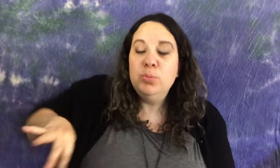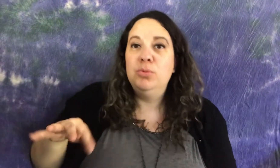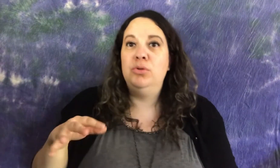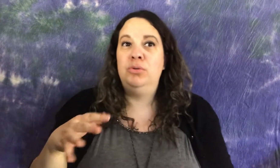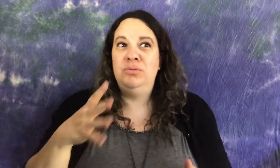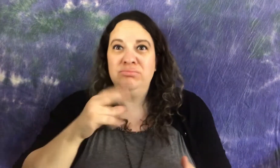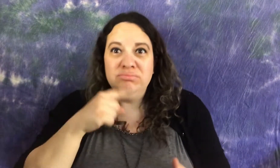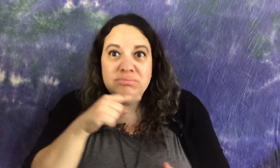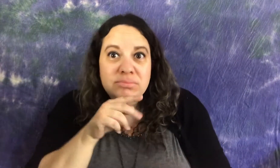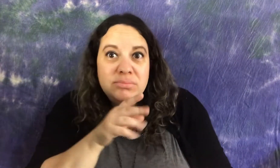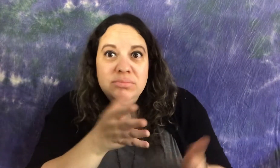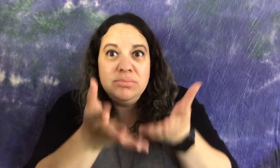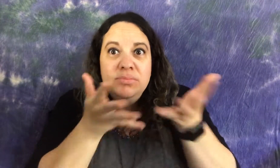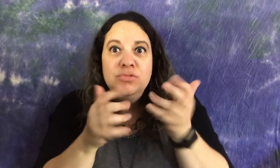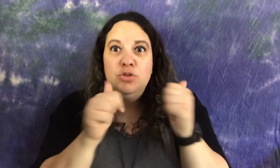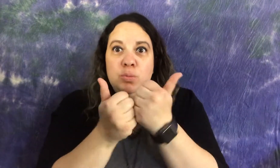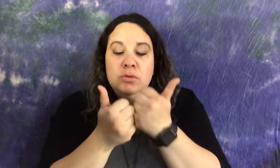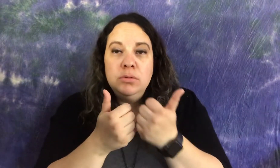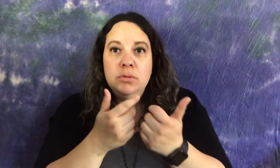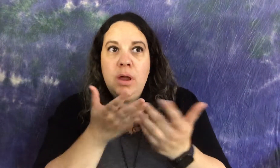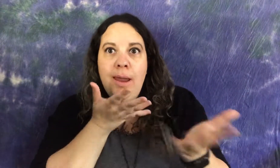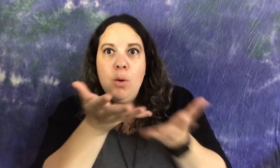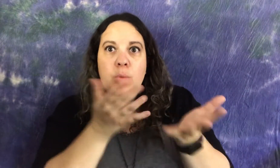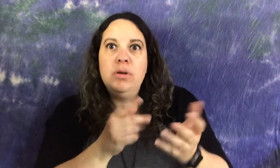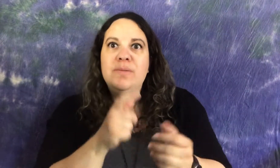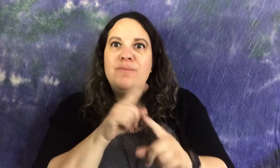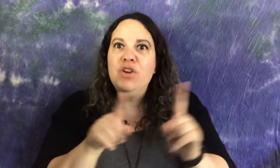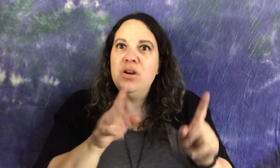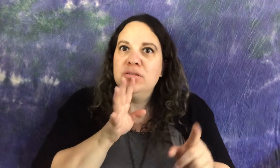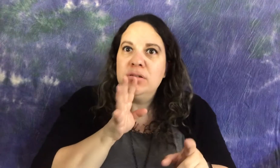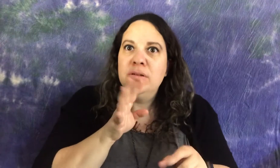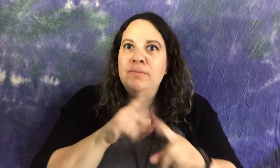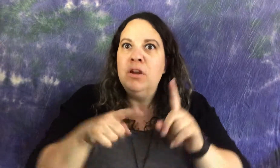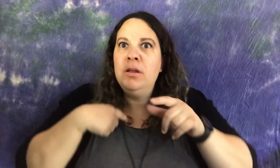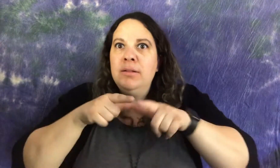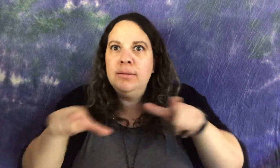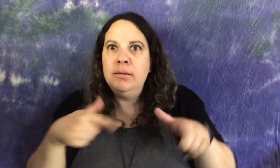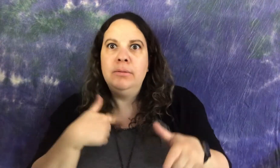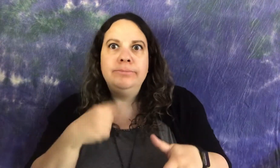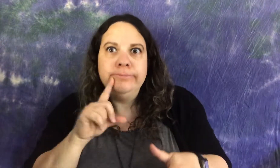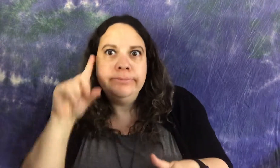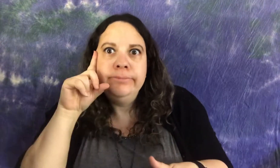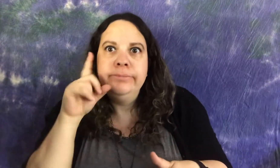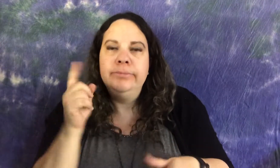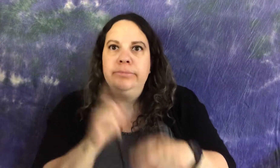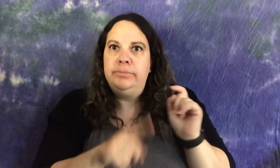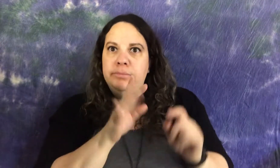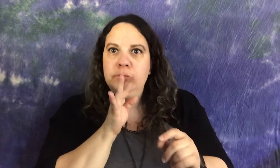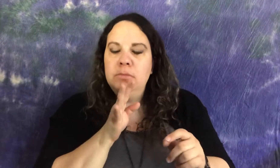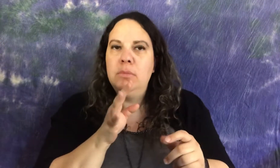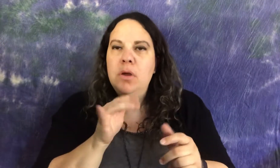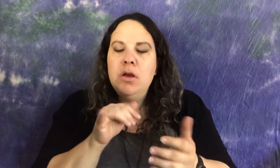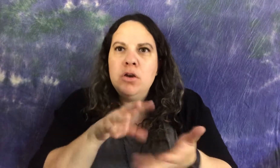Will it be a challenge to talk to hearing people given the challenges of different languages? I am deaf and cannot speak.